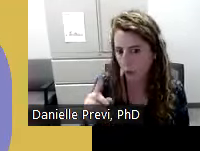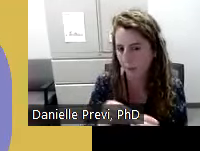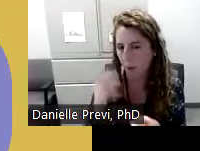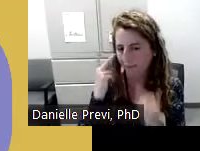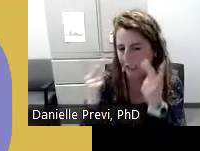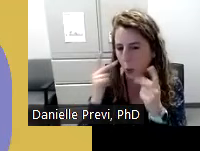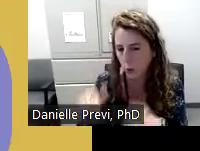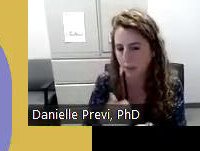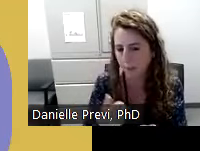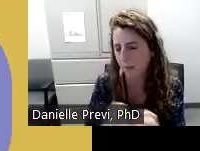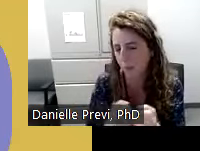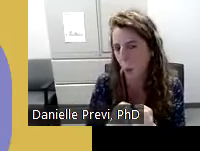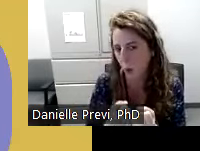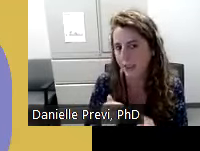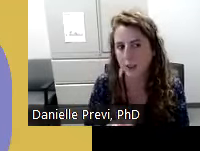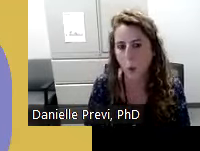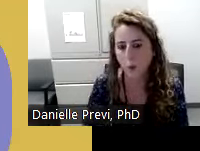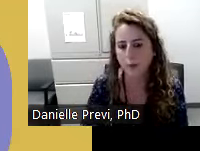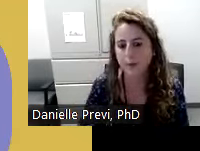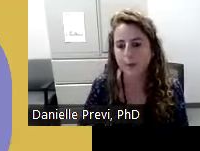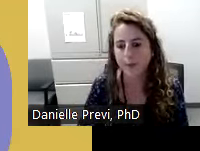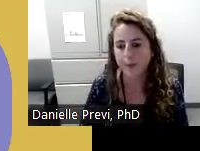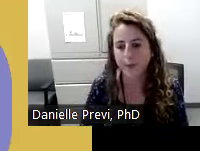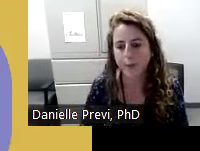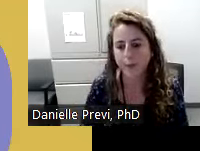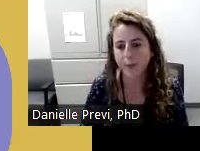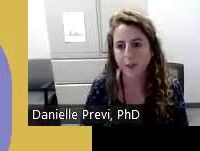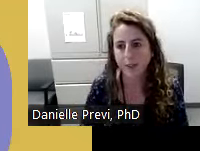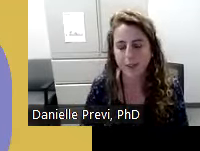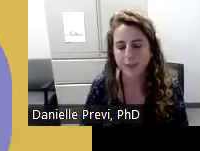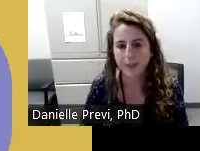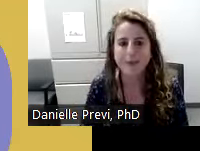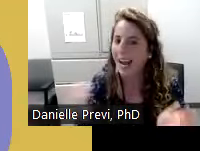we were able to justify the need for more visual supports in this case in her school environment.